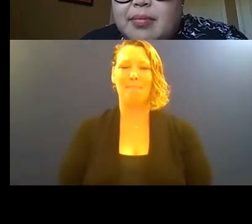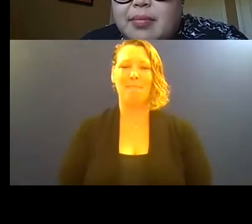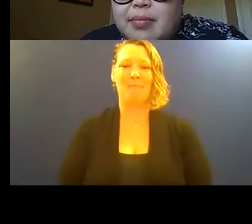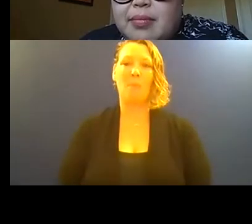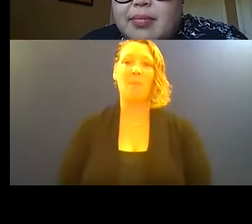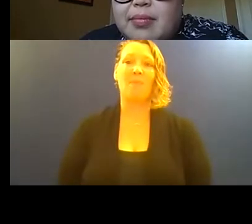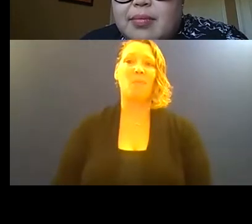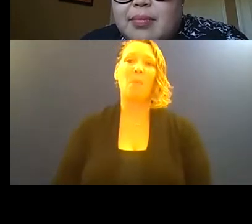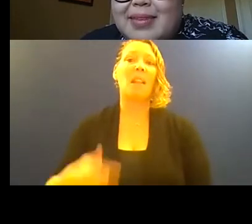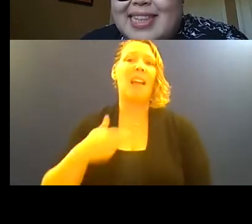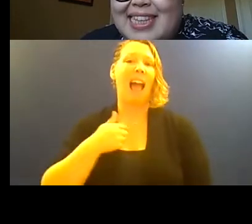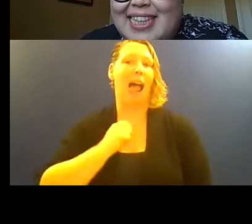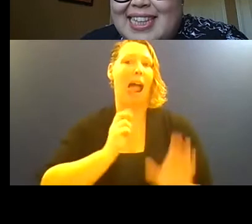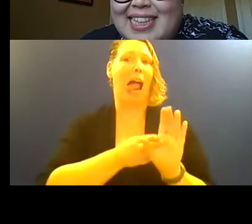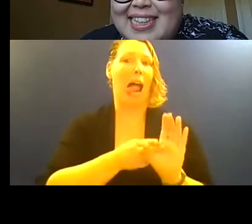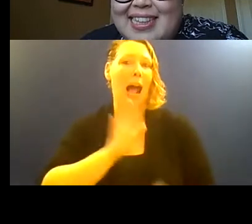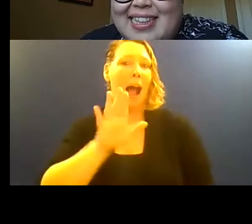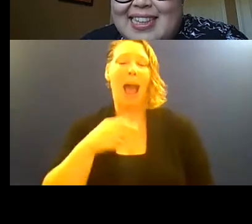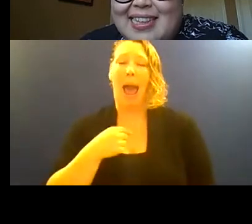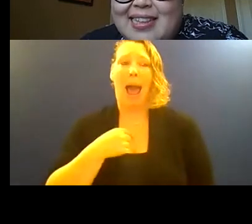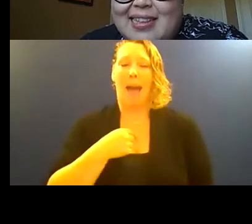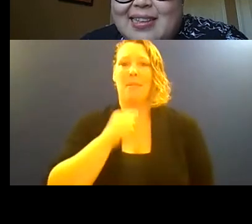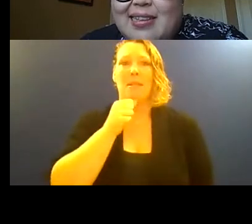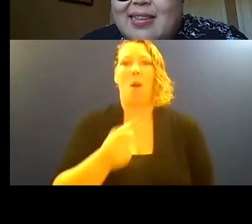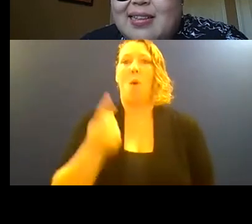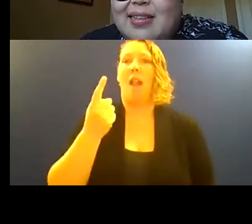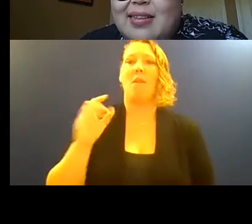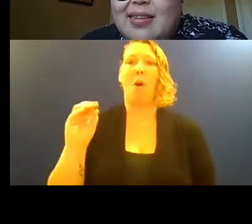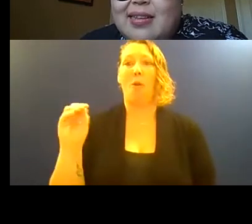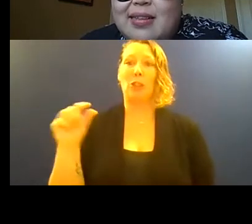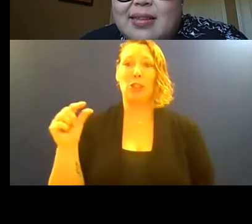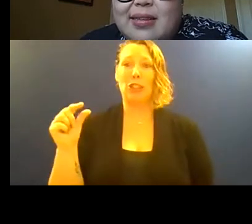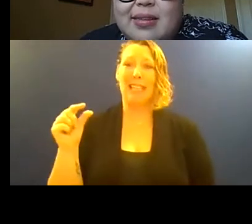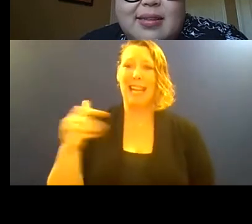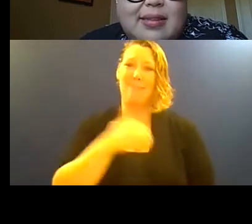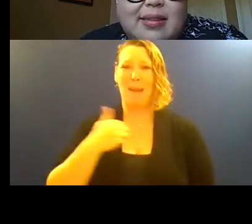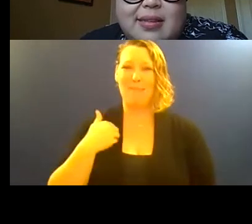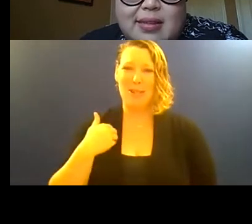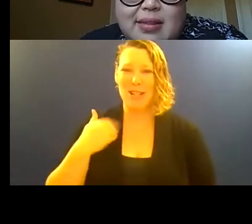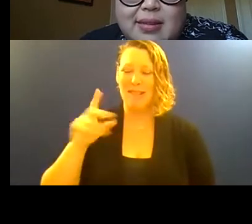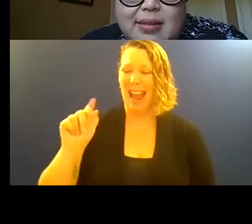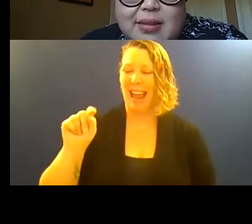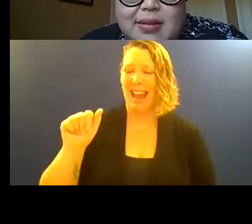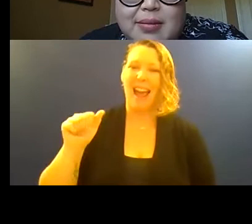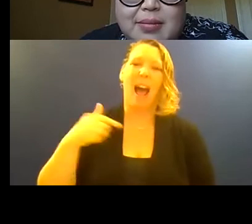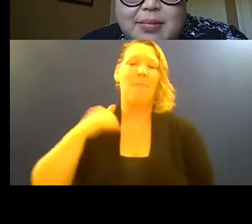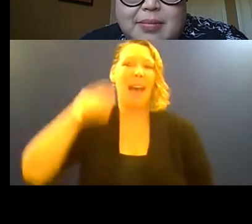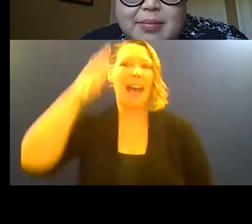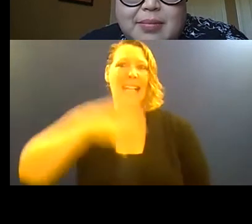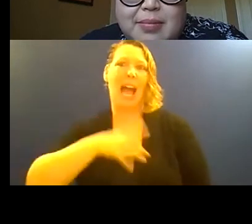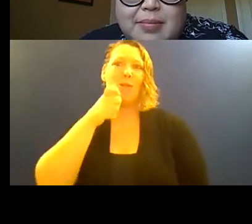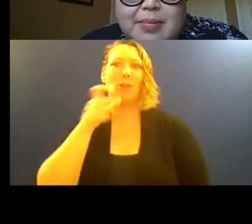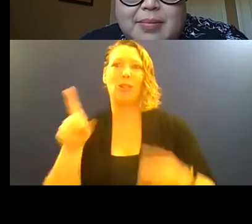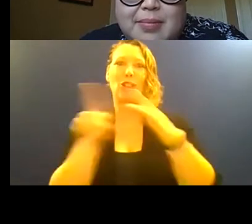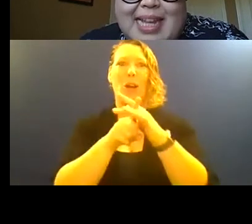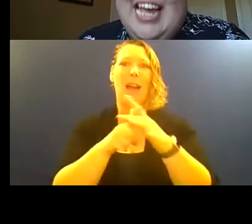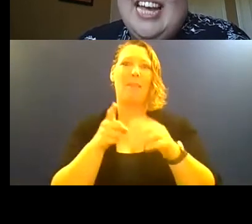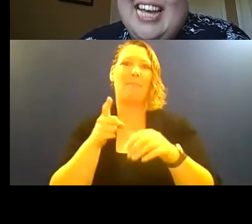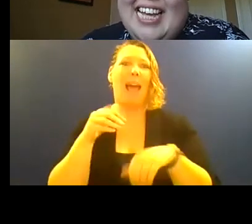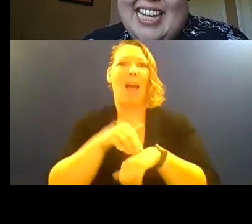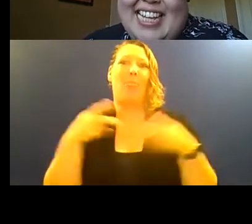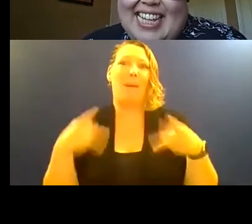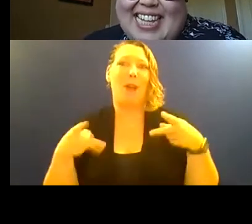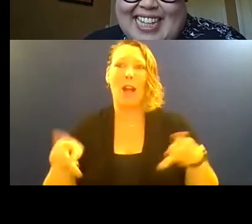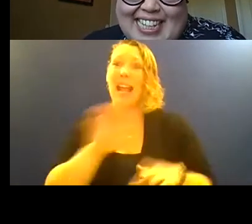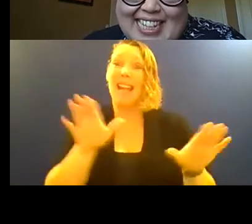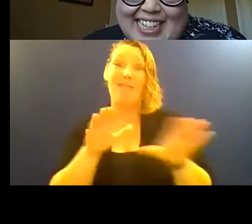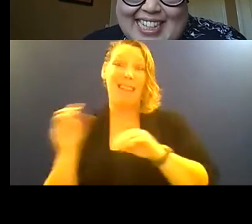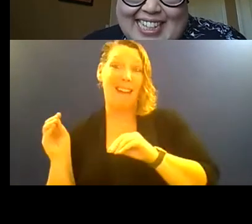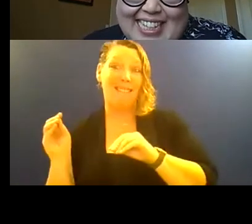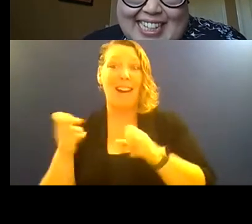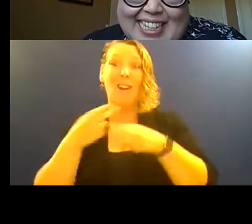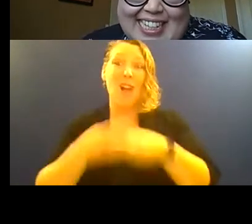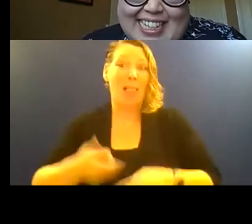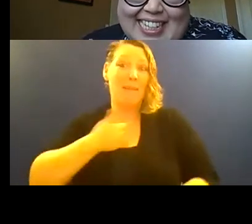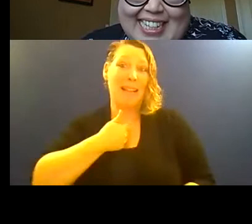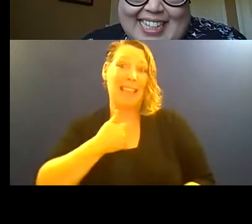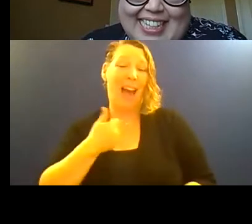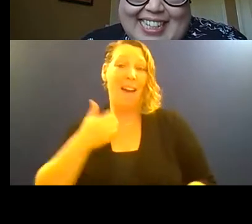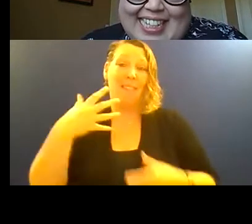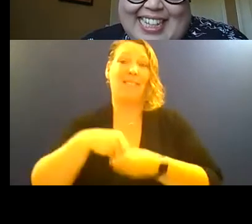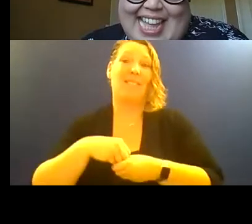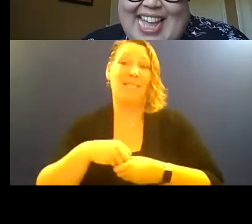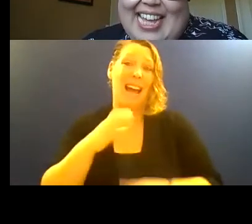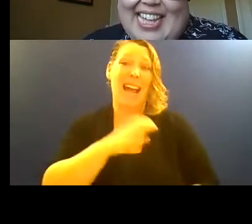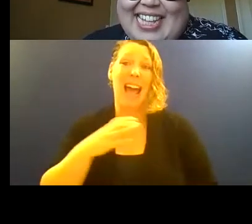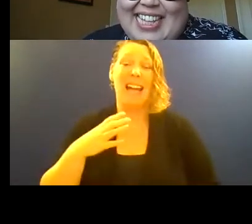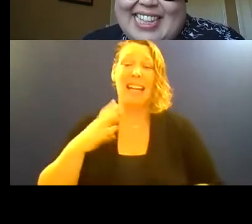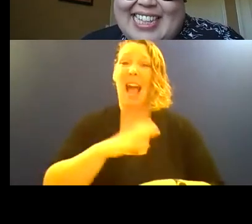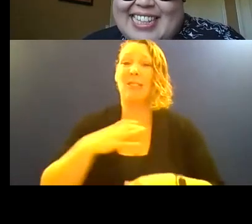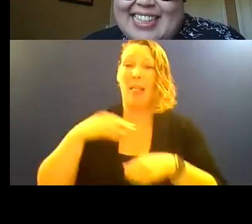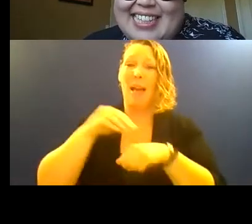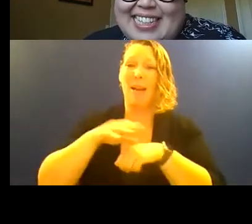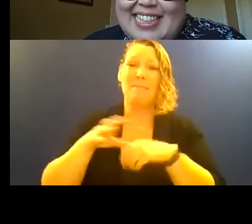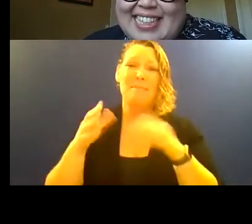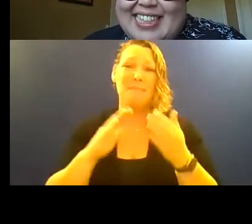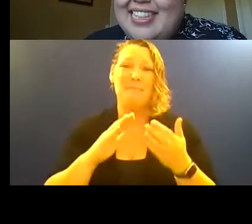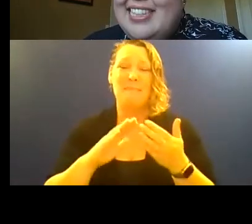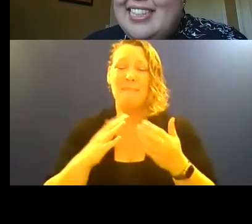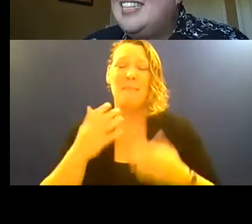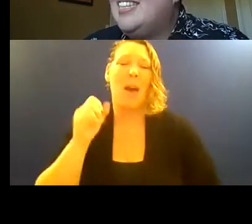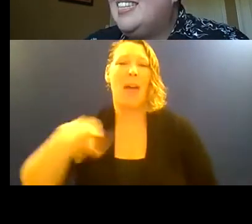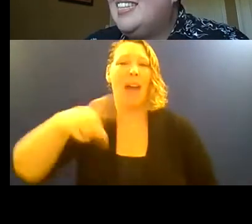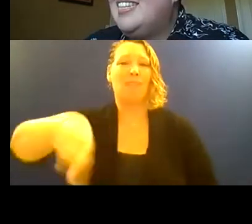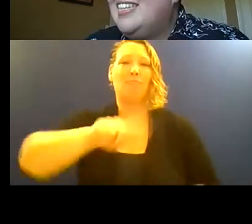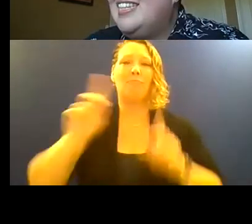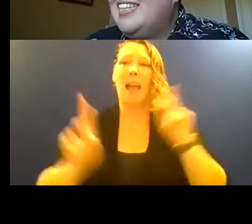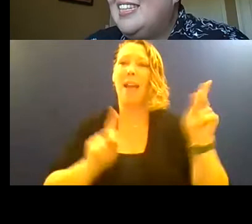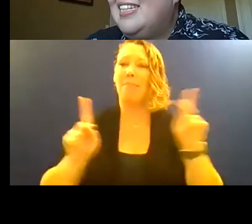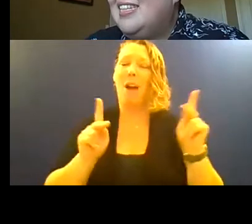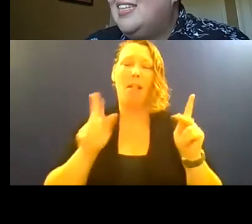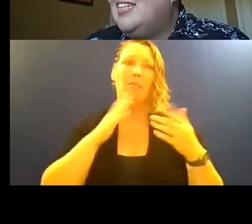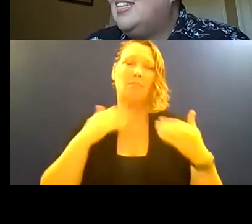Tyler: I'll just chime in and say, I'm not one of the OG members of the data council, I'm that guy who showed up at the party and just never left and started calling myself a council members, and now feel like this group of people are just such an important